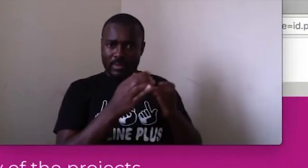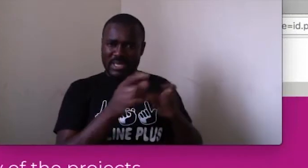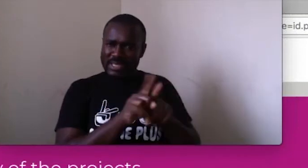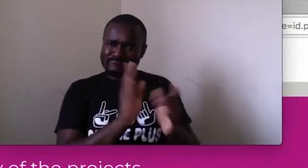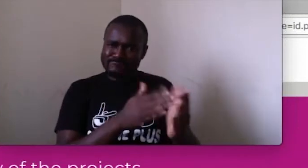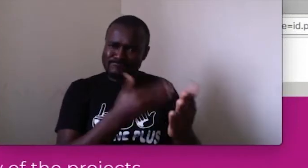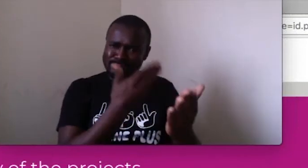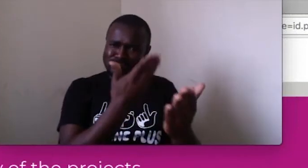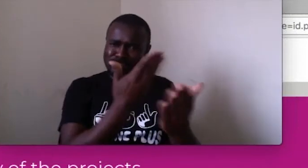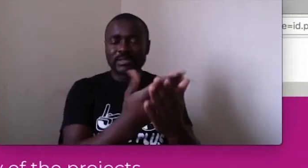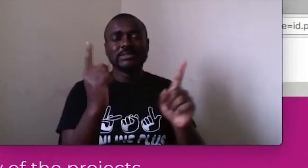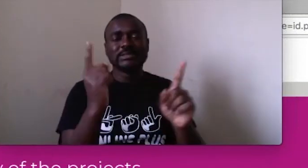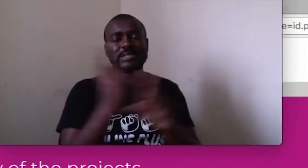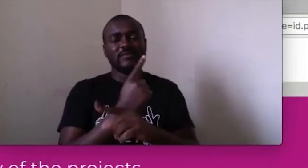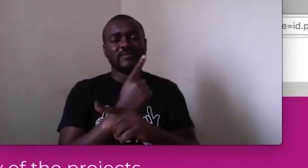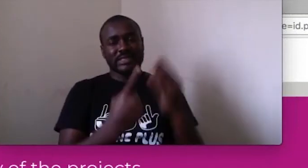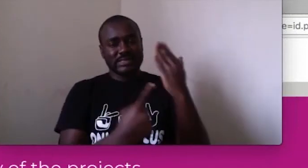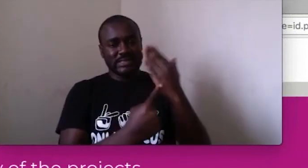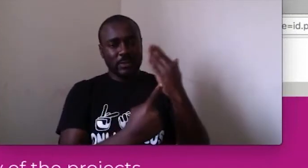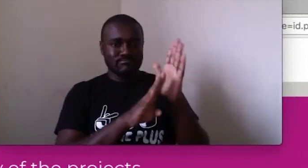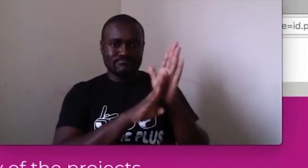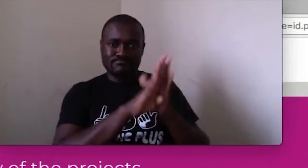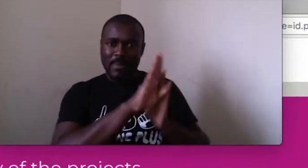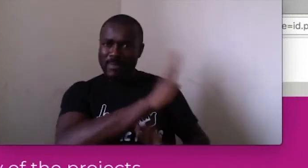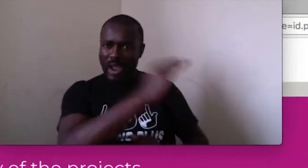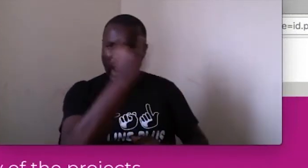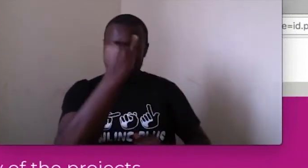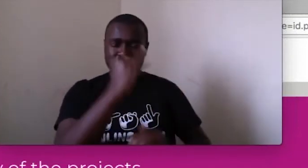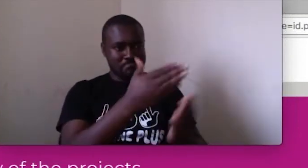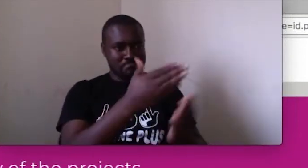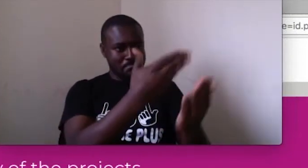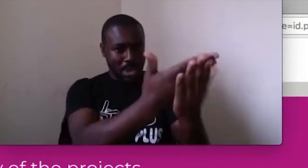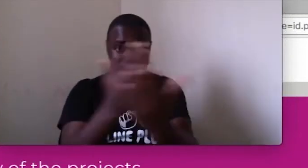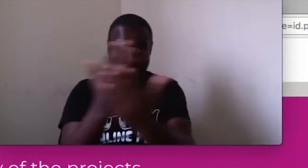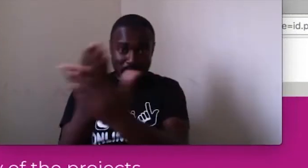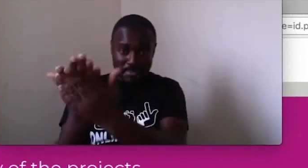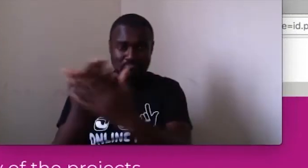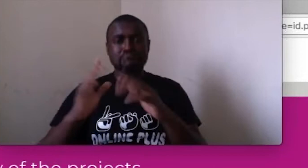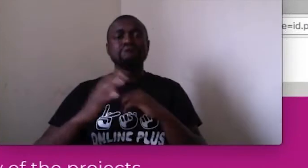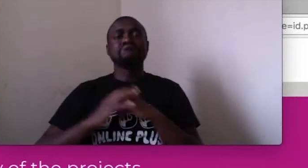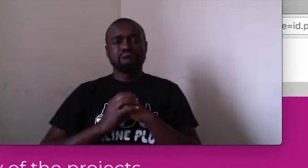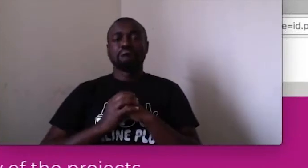So what I did is I applied as a company